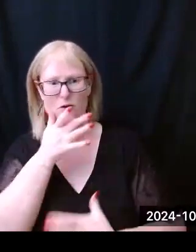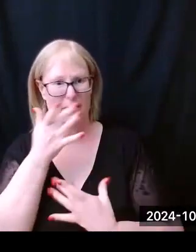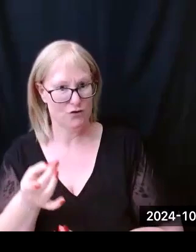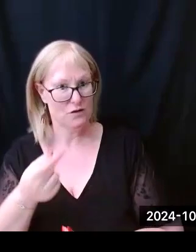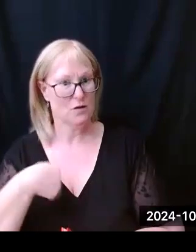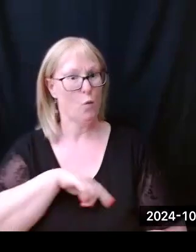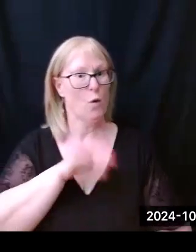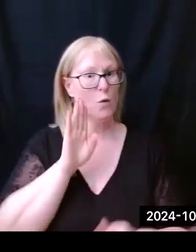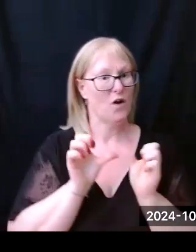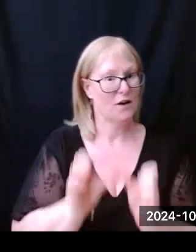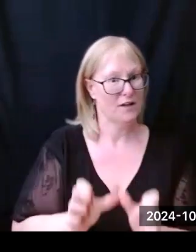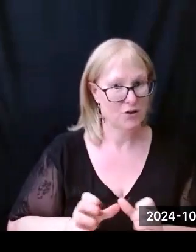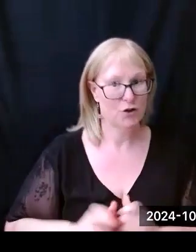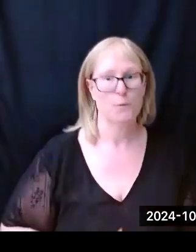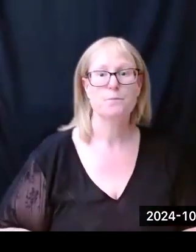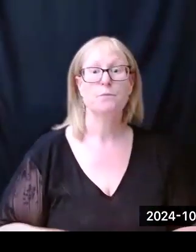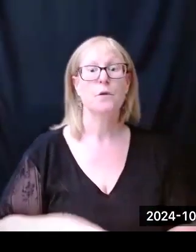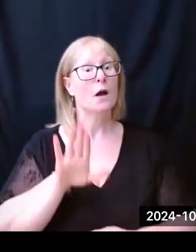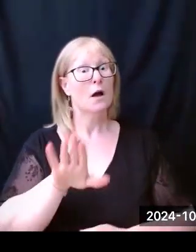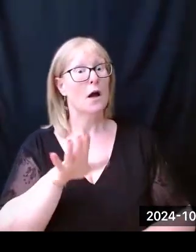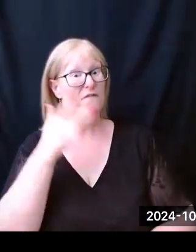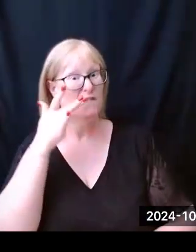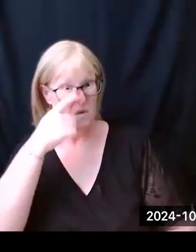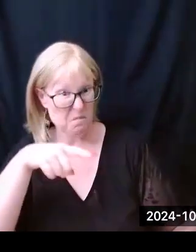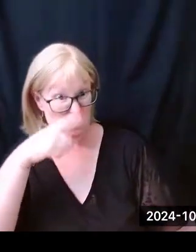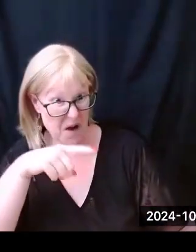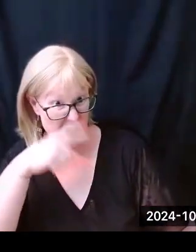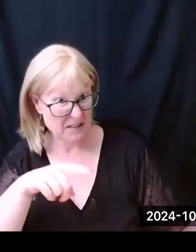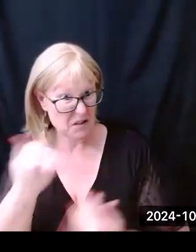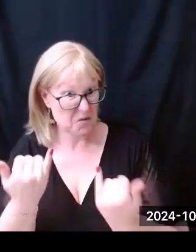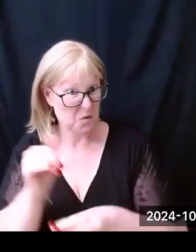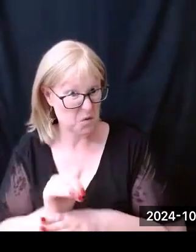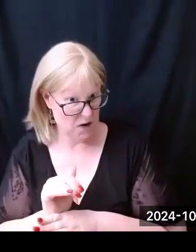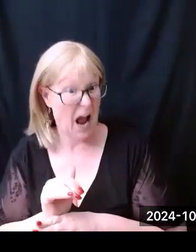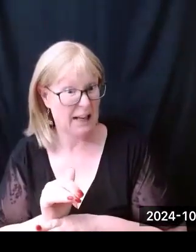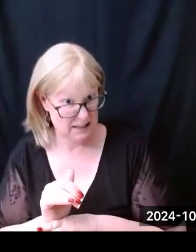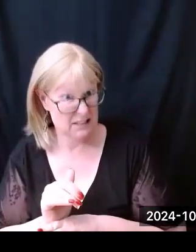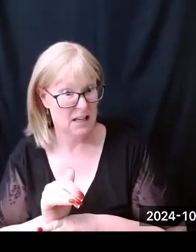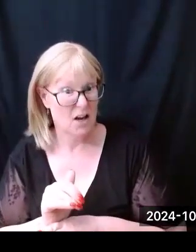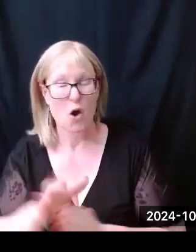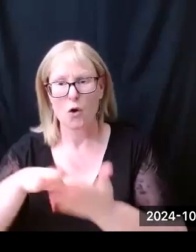After participating this evening, your job is to share what you've learned here, but